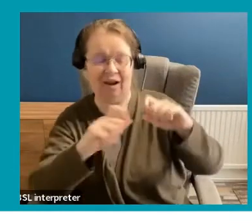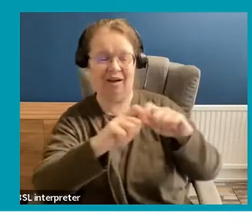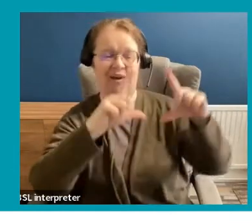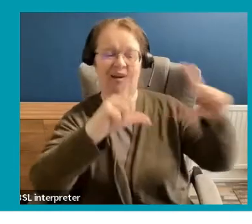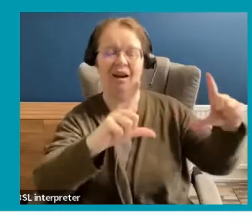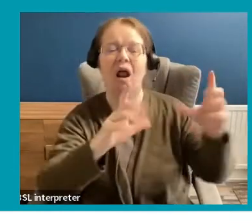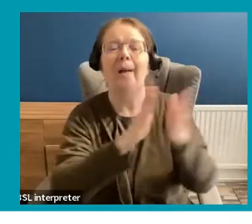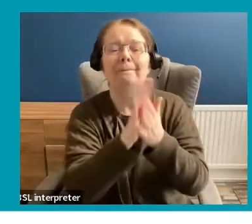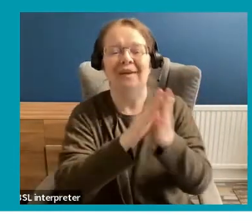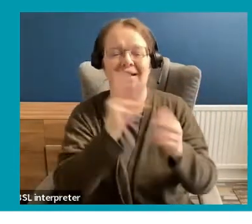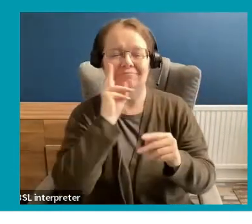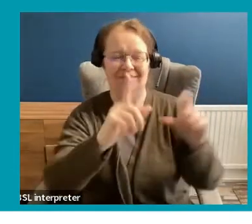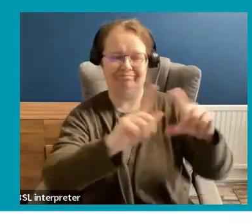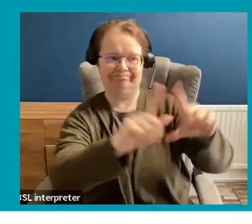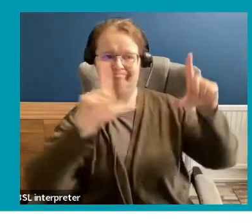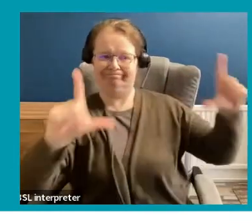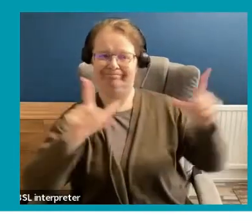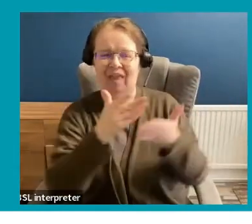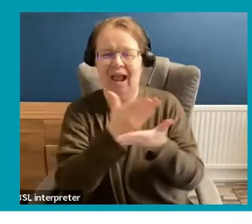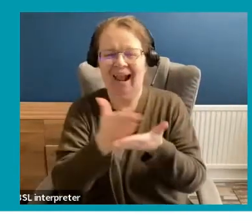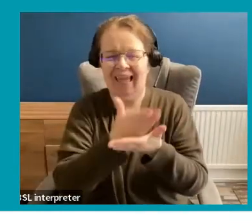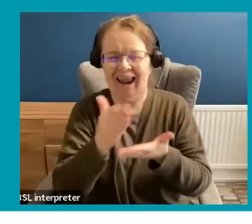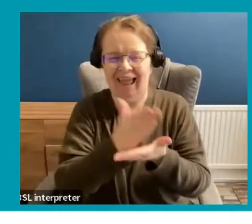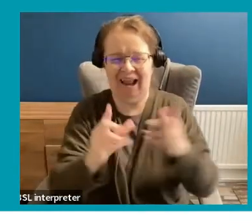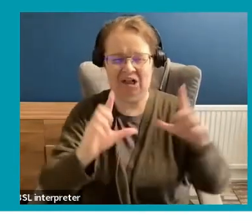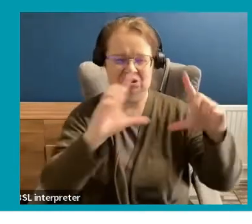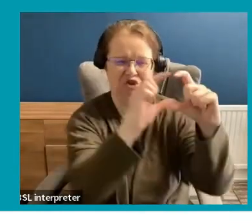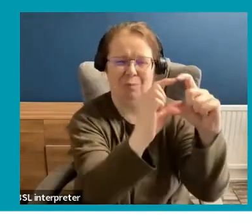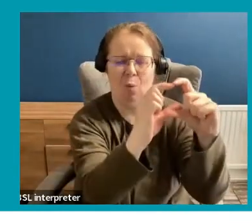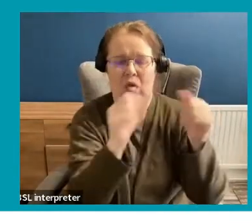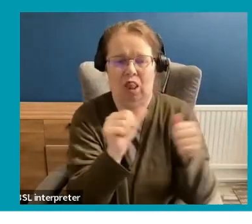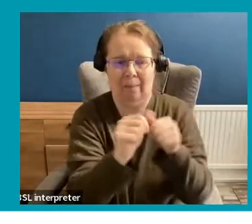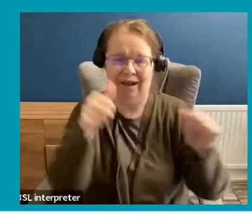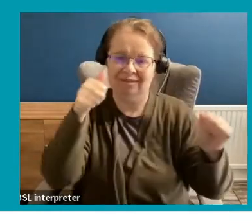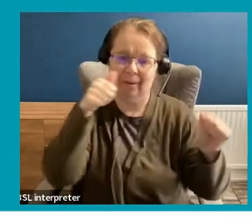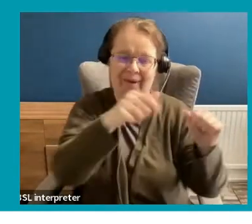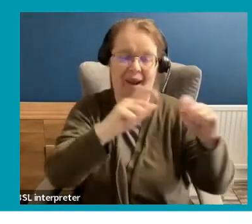you can see it a little more clearly in the little box where she is.